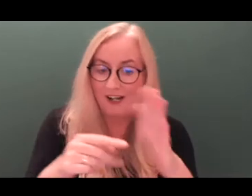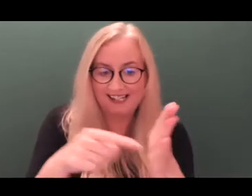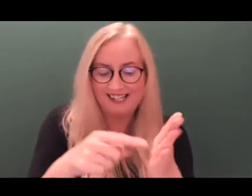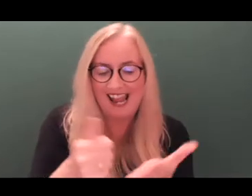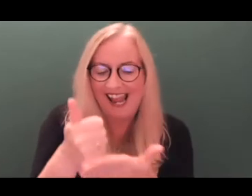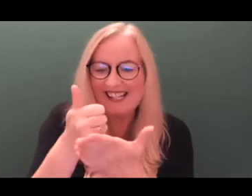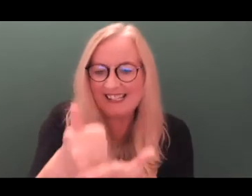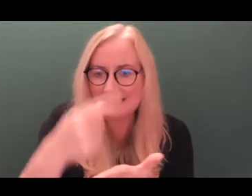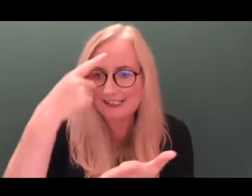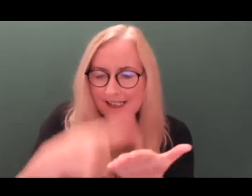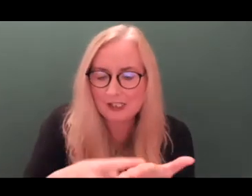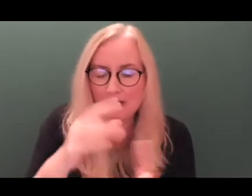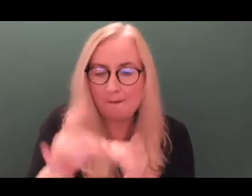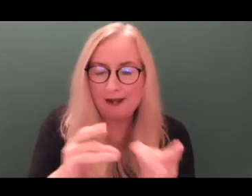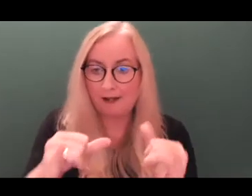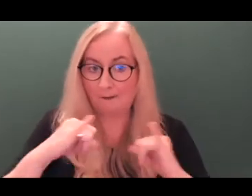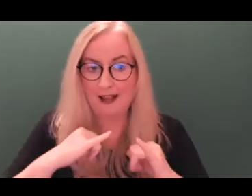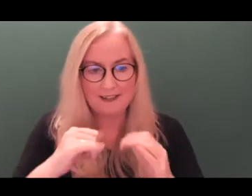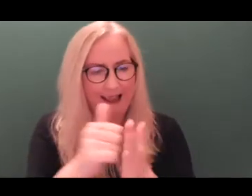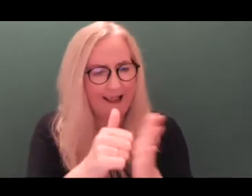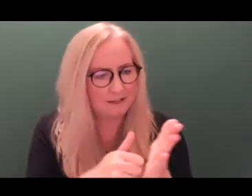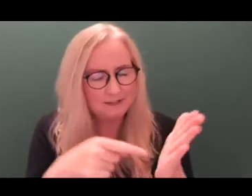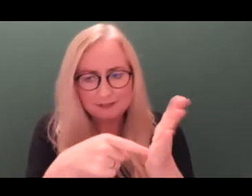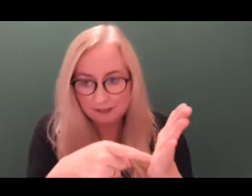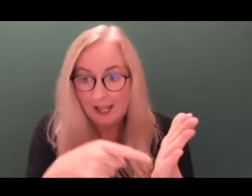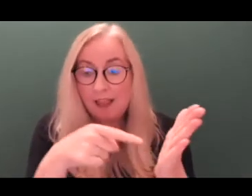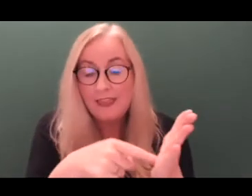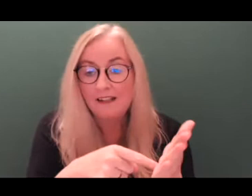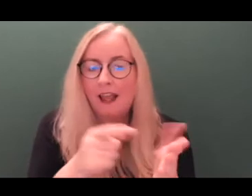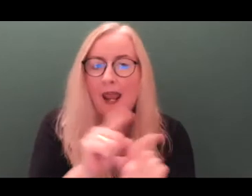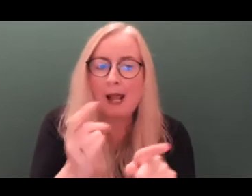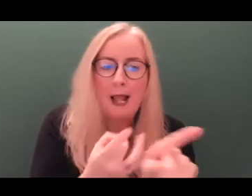Making Capacity Act. With the exception of applications for withdrawal of life